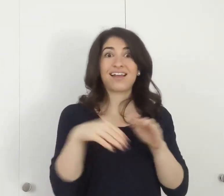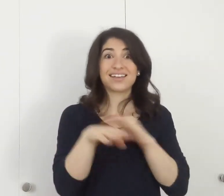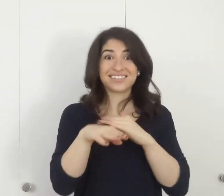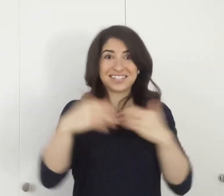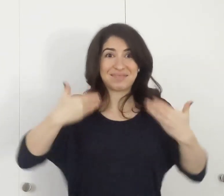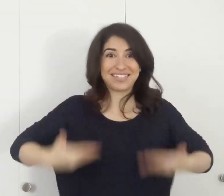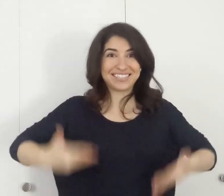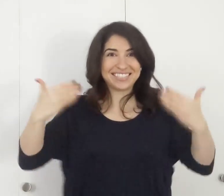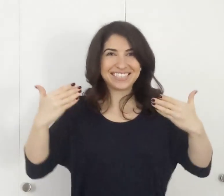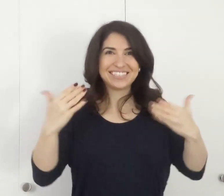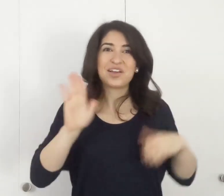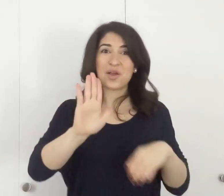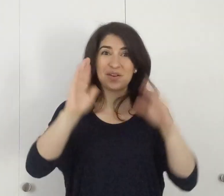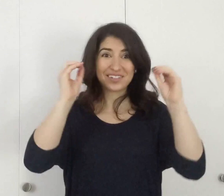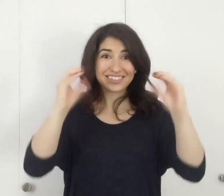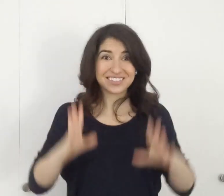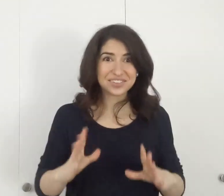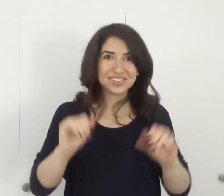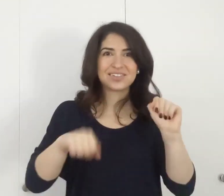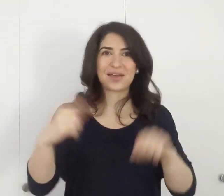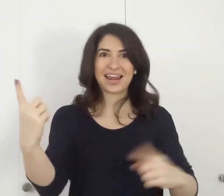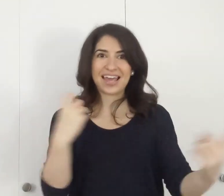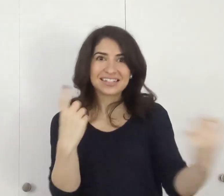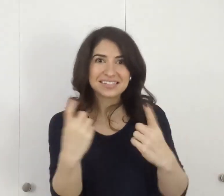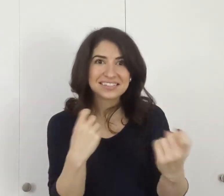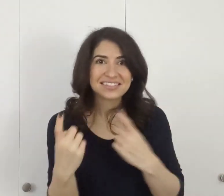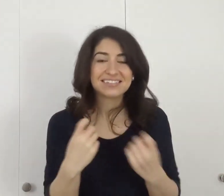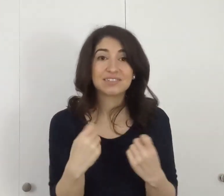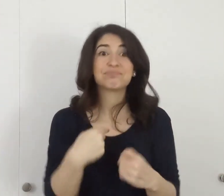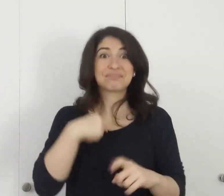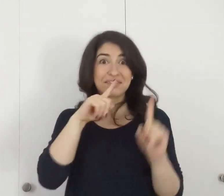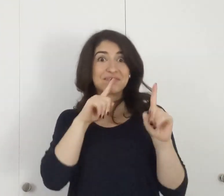You can access me, your teacher. You can ask me questions...